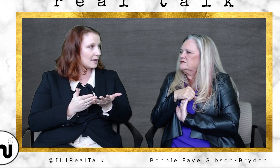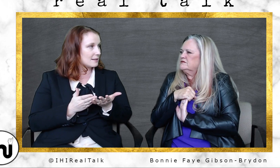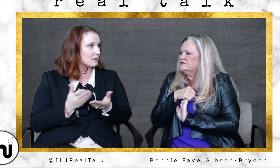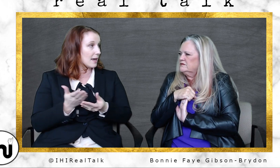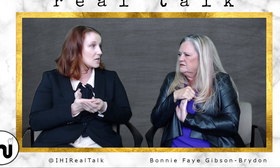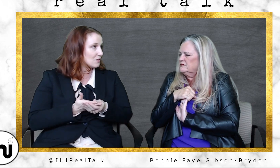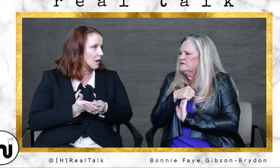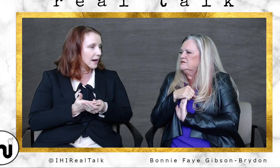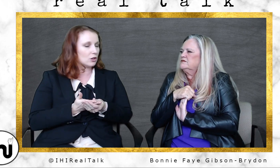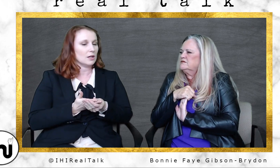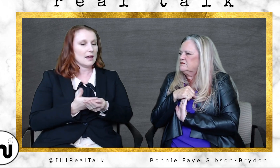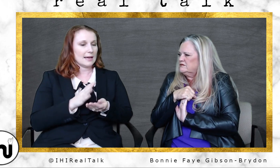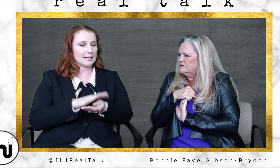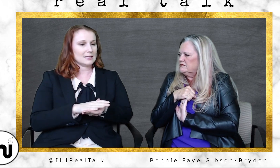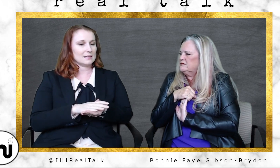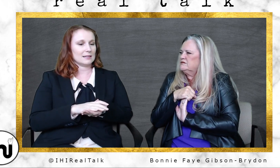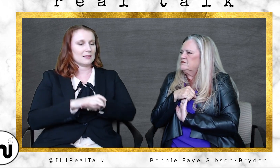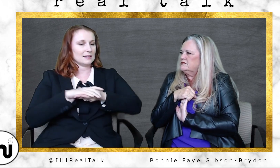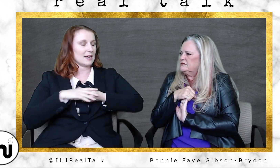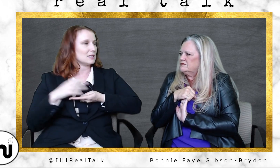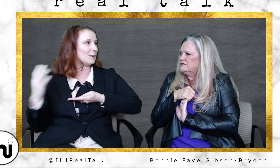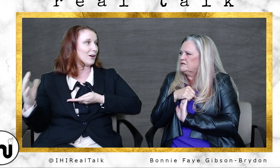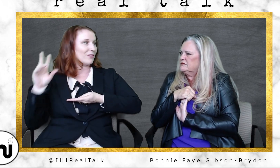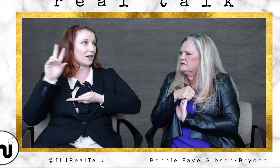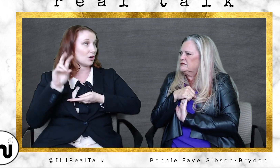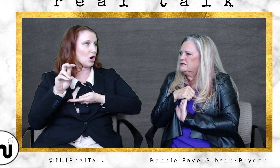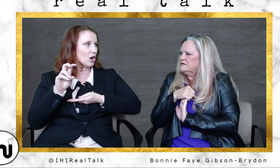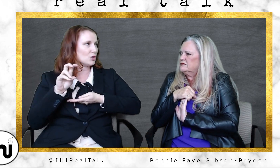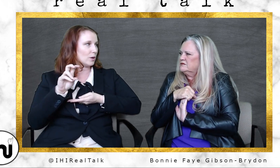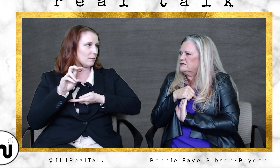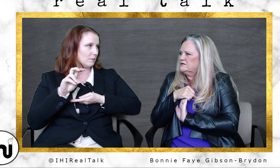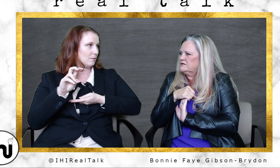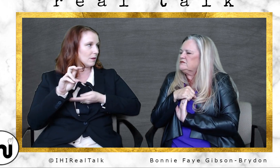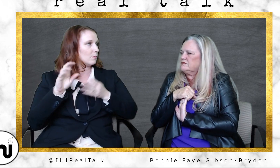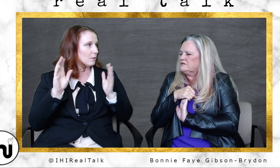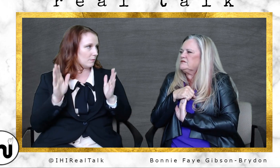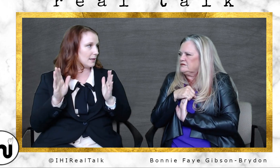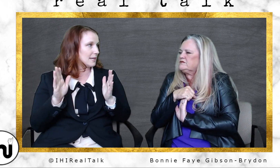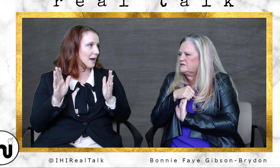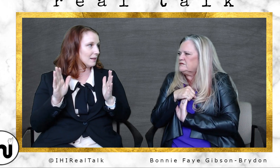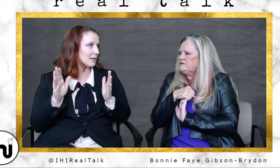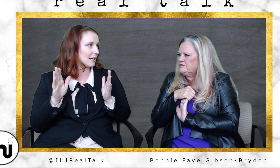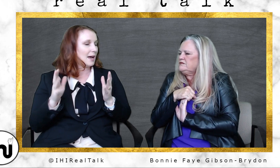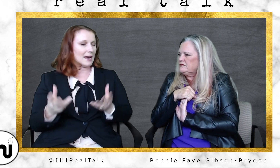the case file, instantly that takes me out of that Conduit mentality. And now I